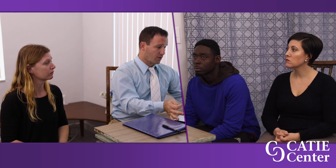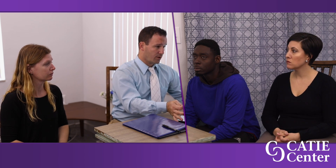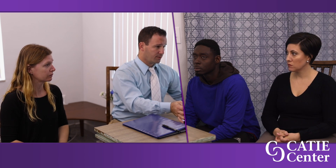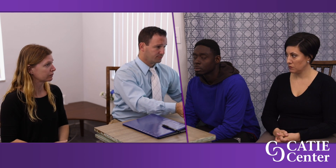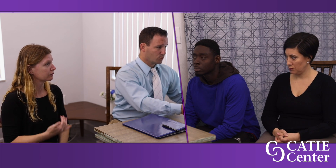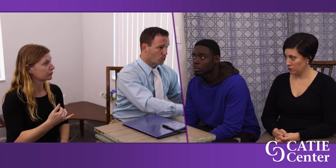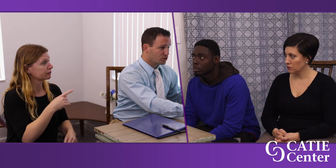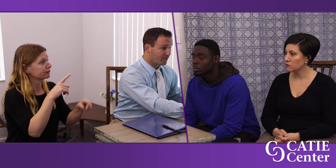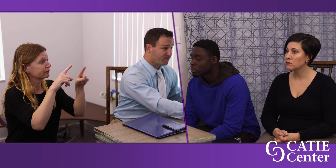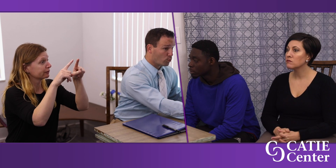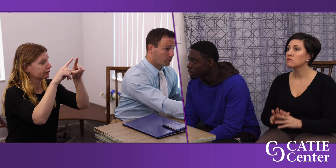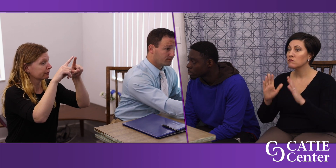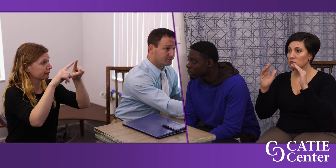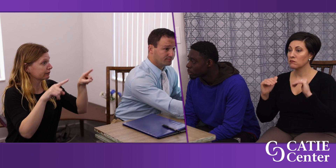All right, question four.